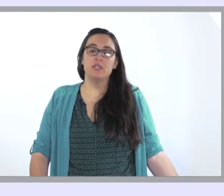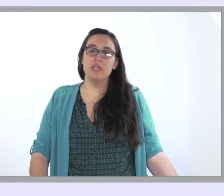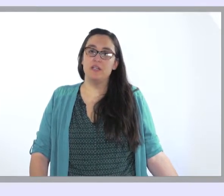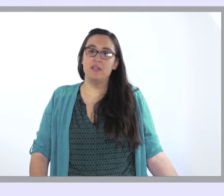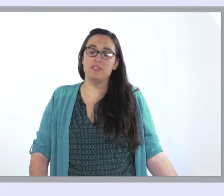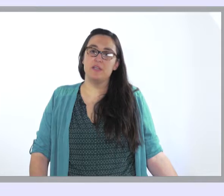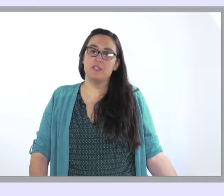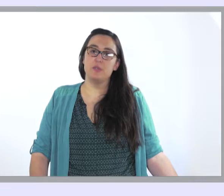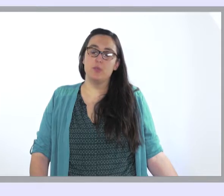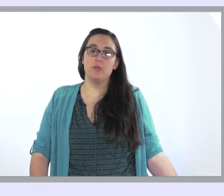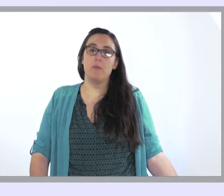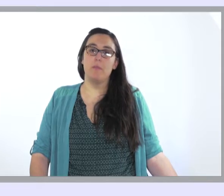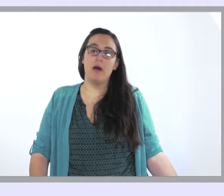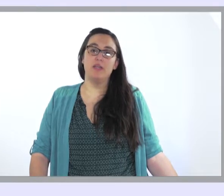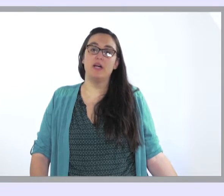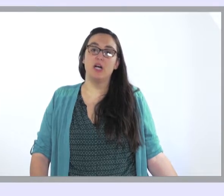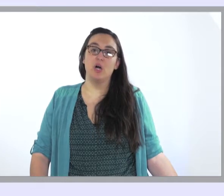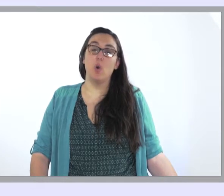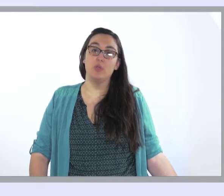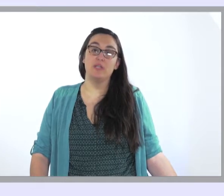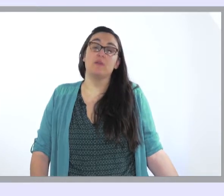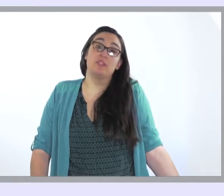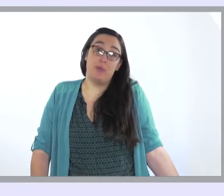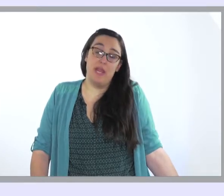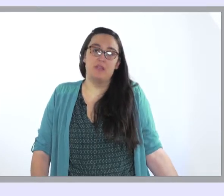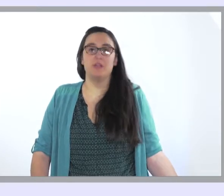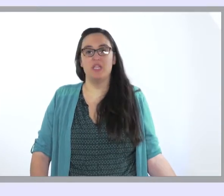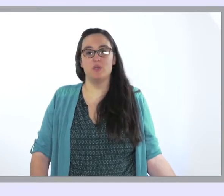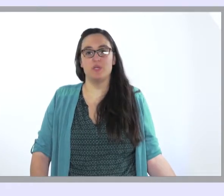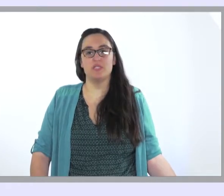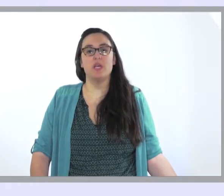that is understood by all the trained users.